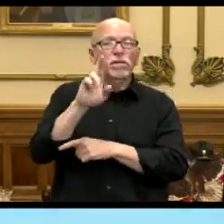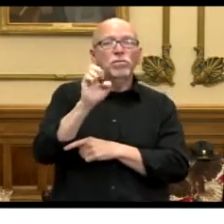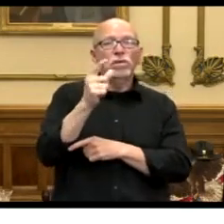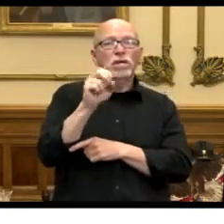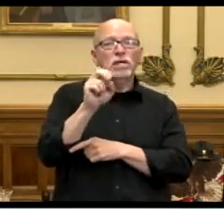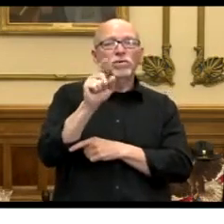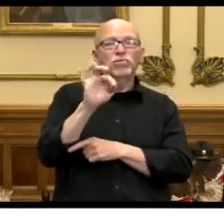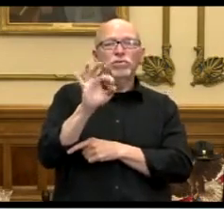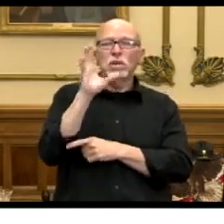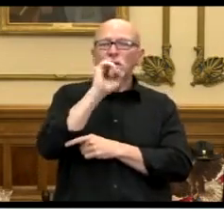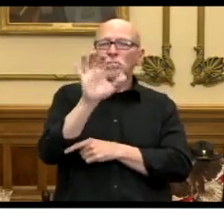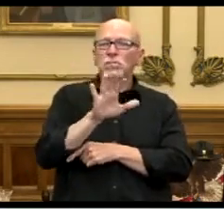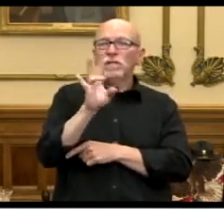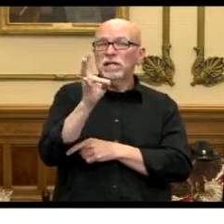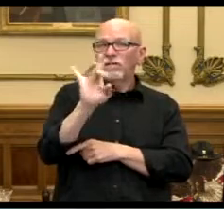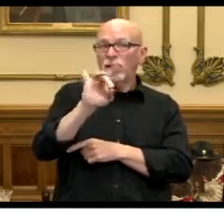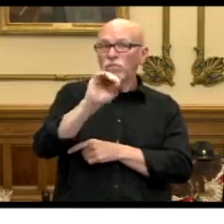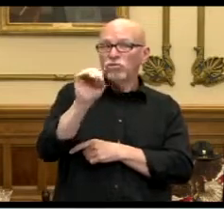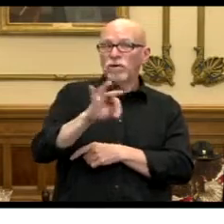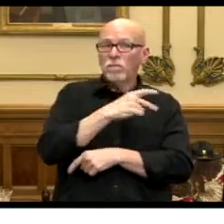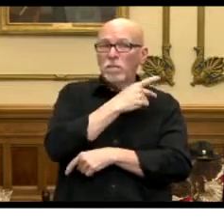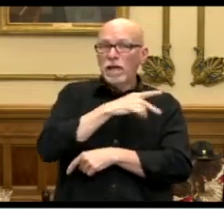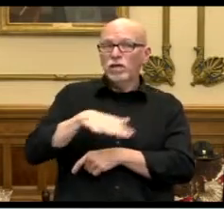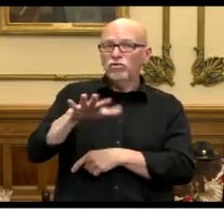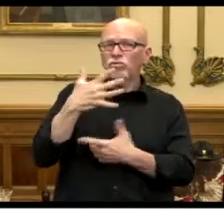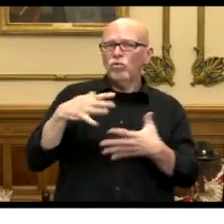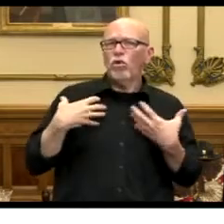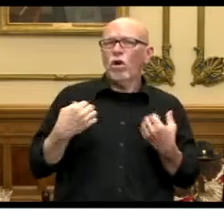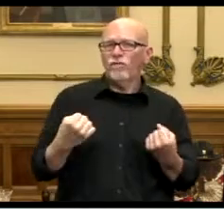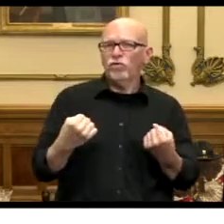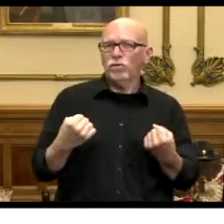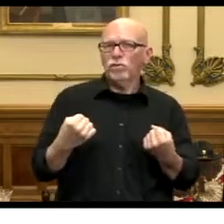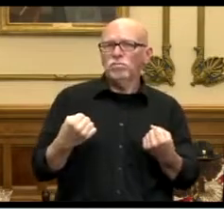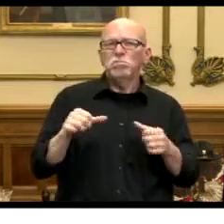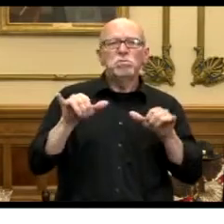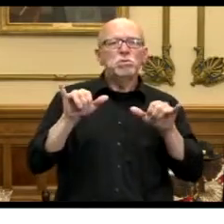estimates that 78% of patients have recovered, which is the same since June